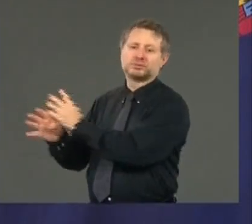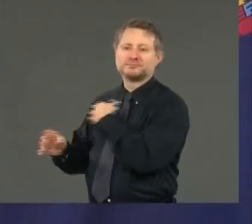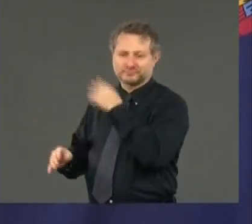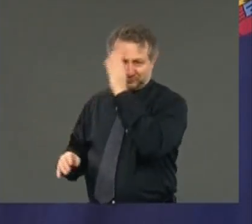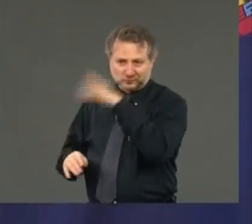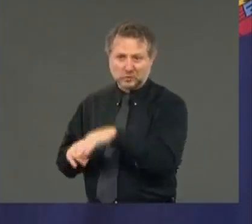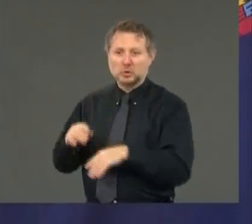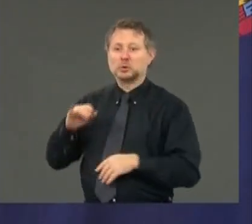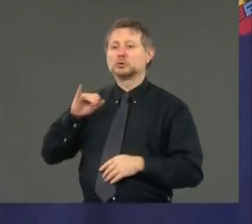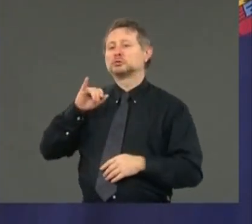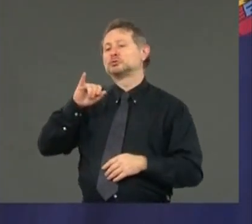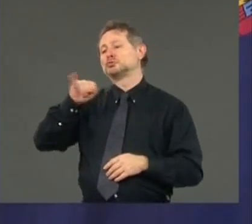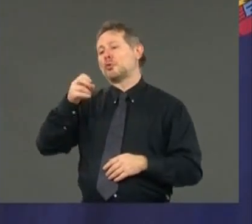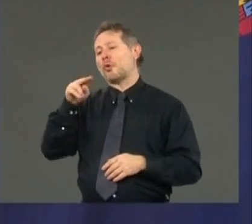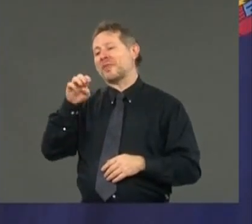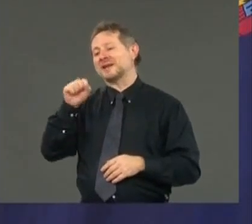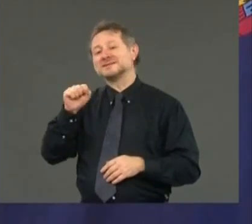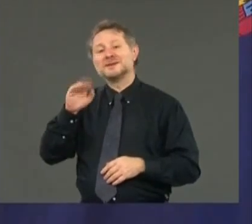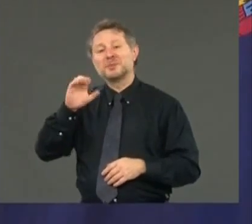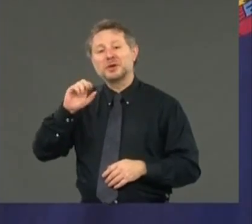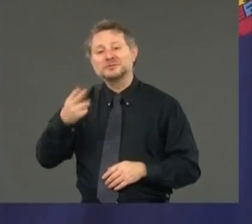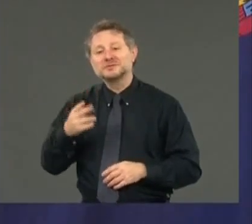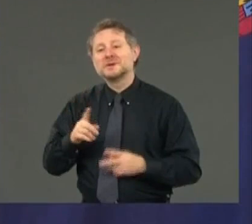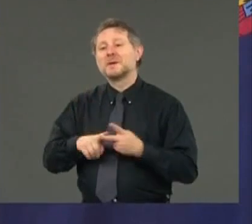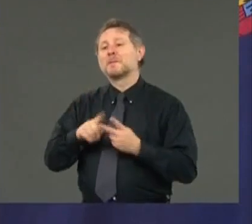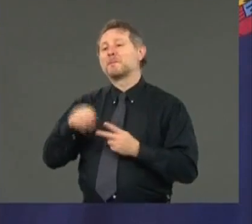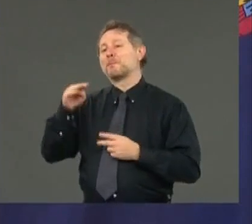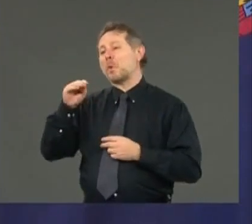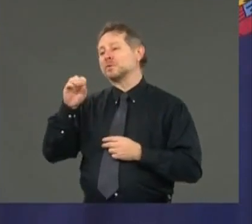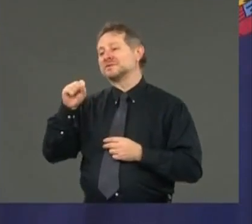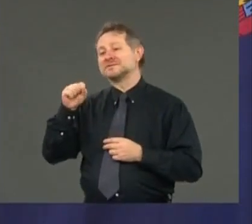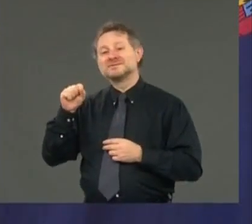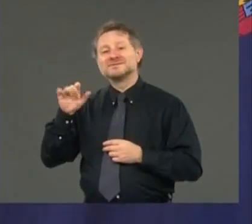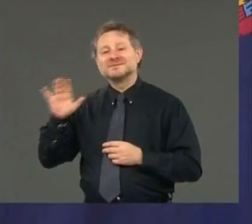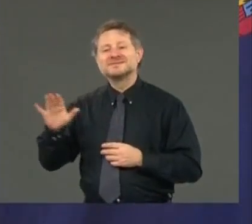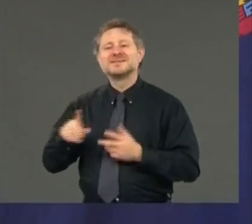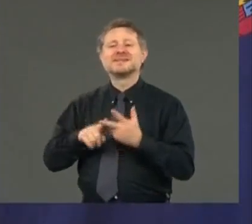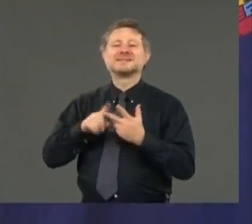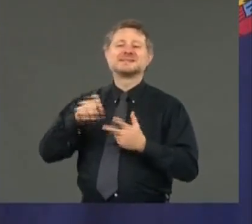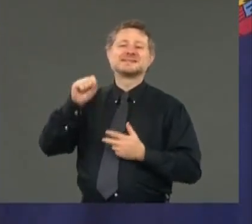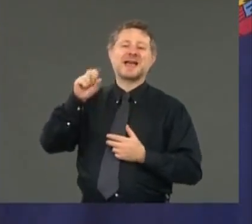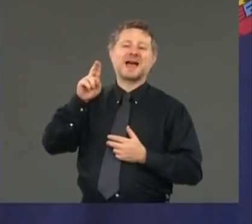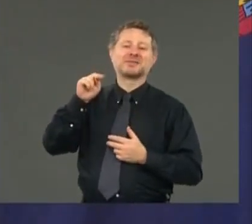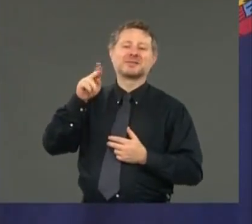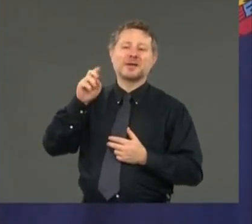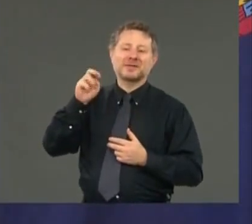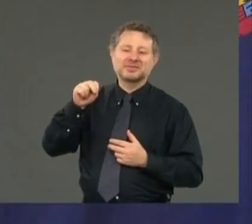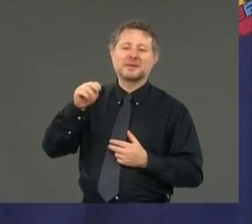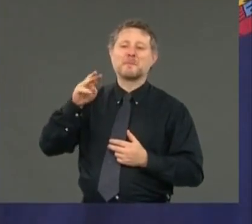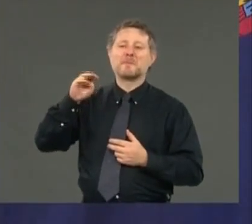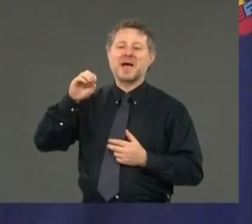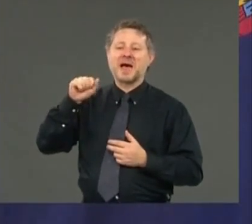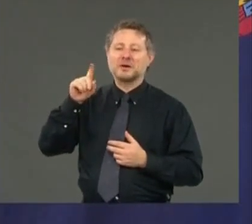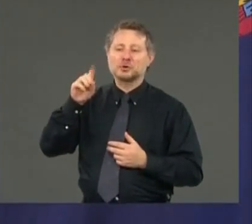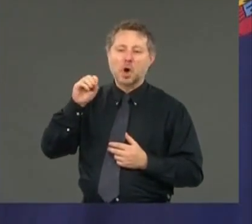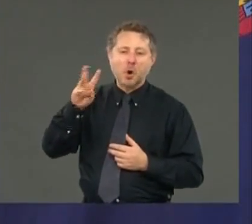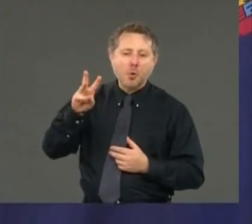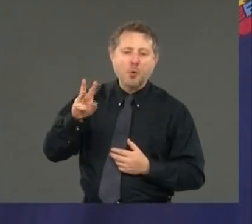YOU WILL HAVE MORE DEMAND ON THE STATE BEACHES. JONES BEACH.